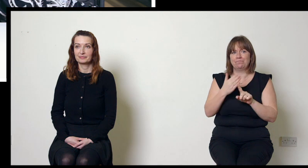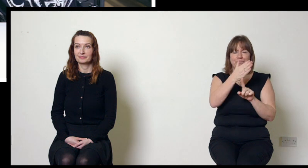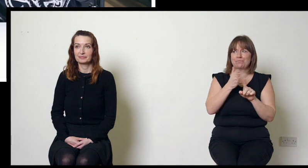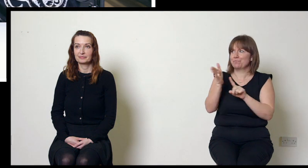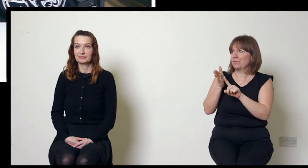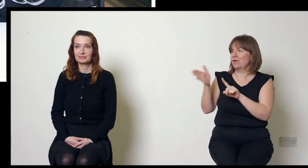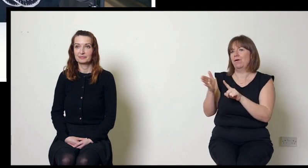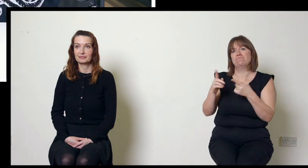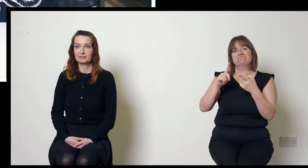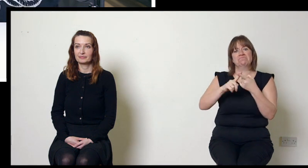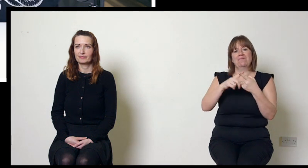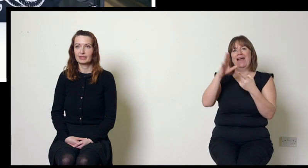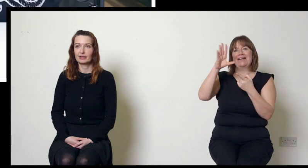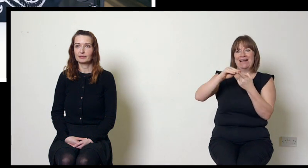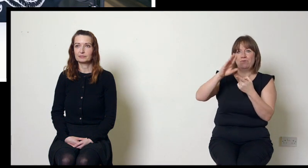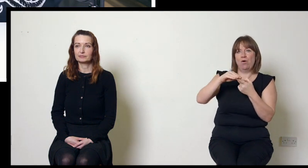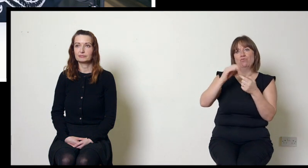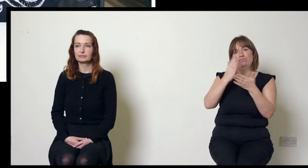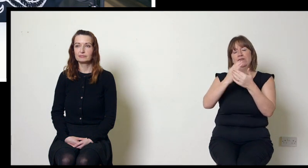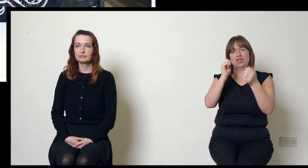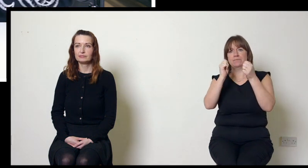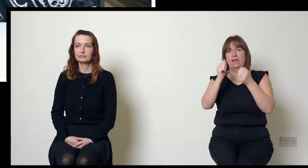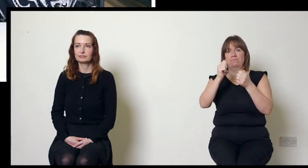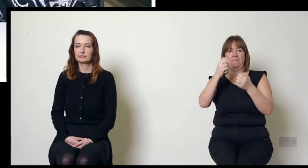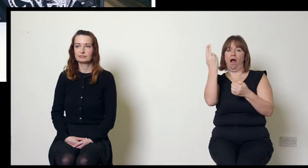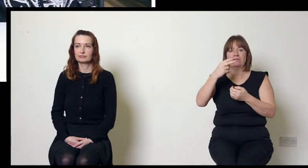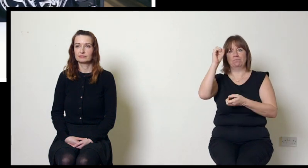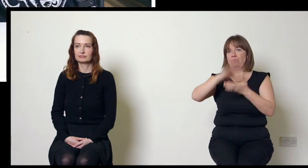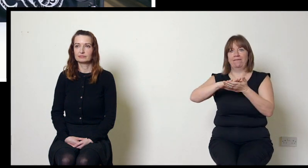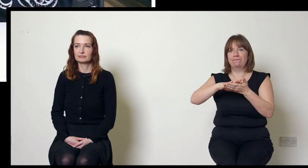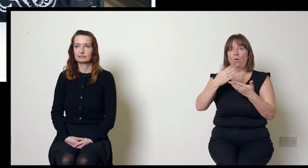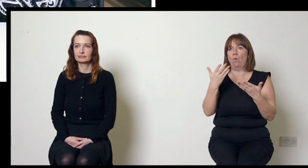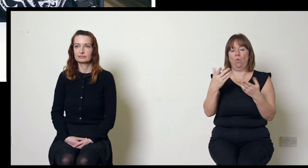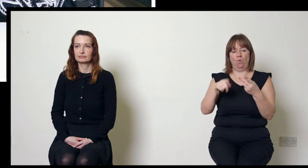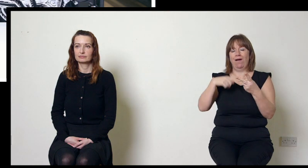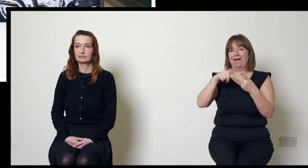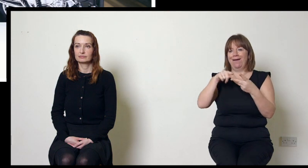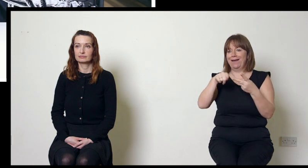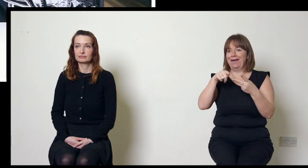So it might be like download the Reasonable Adjustment Artist brief or click here to be redirected to our booking.